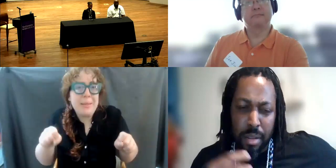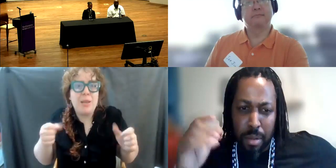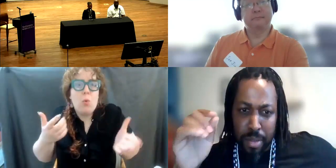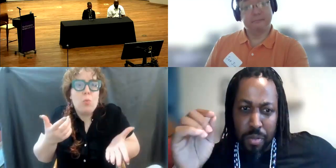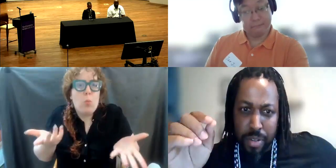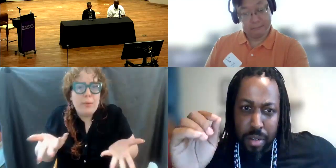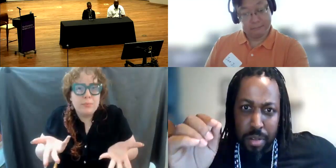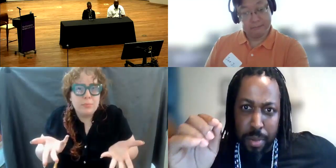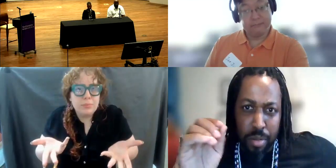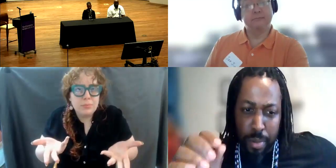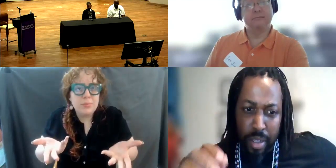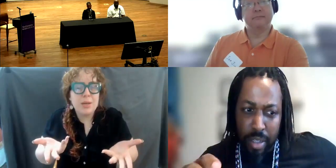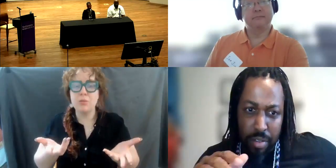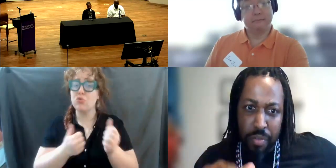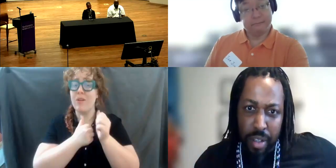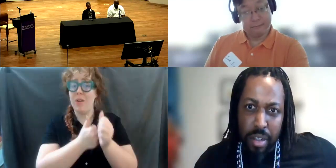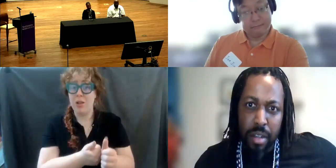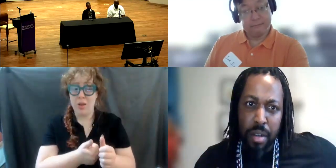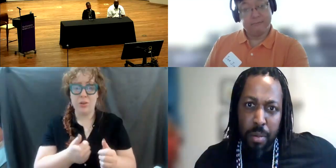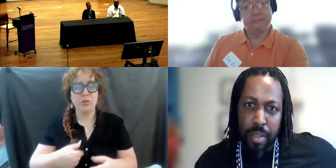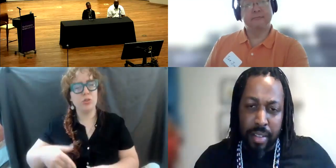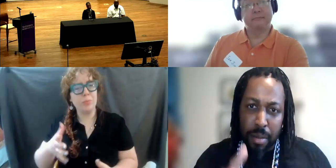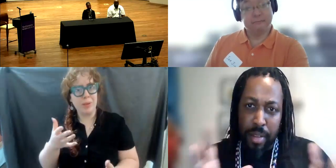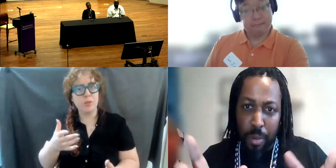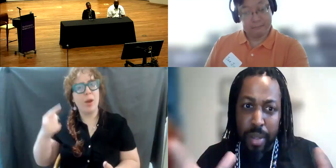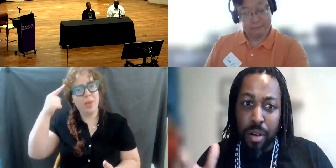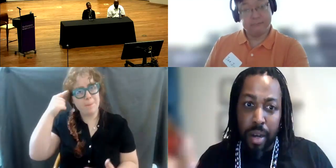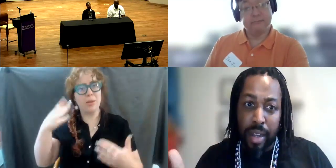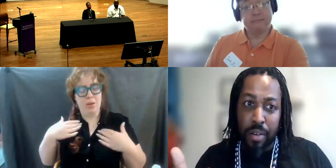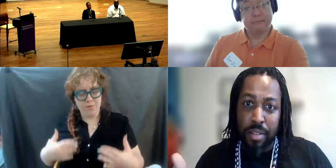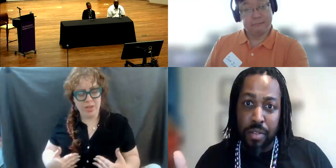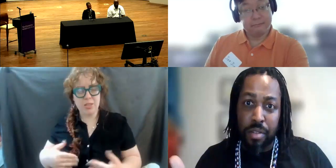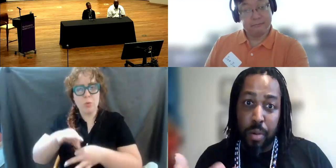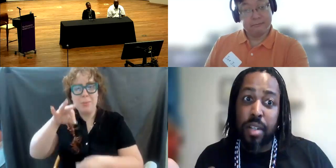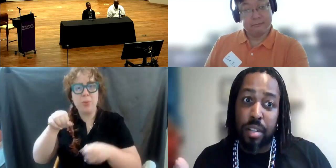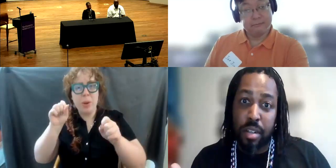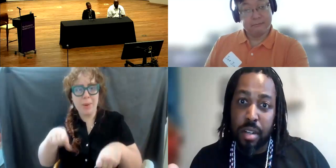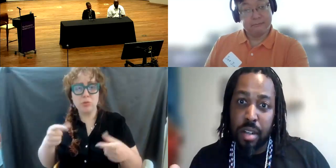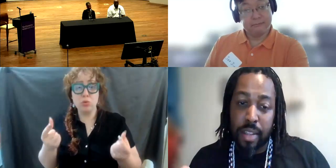it's the mental, physical or spiritual ability to just fit within something that we don't allow ourselves to question